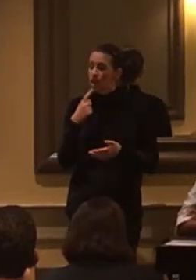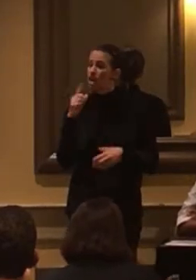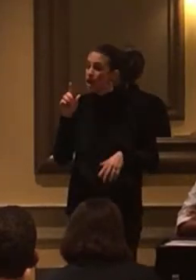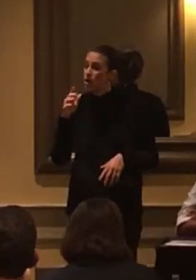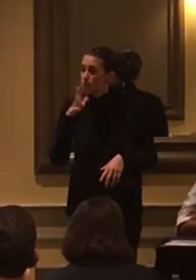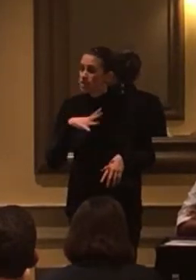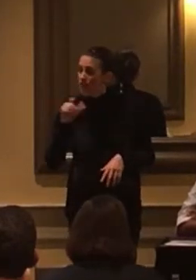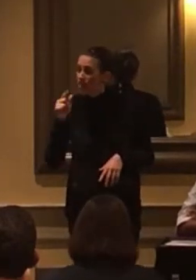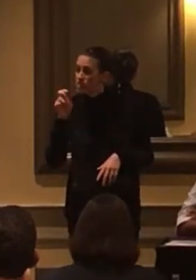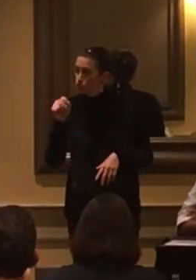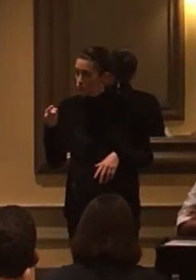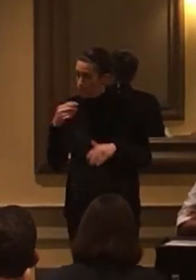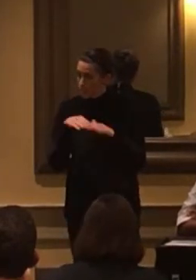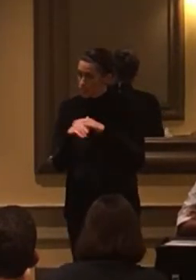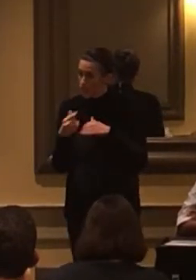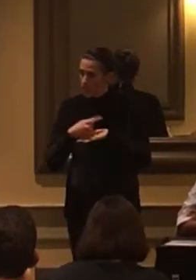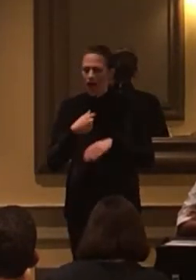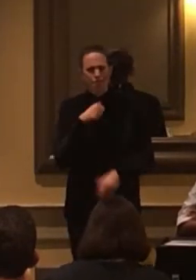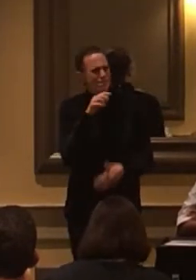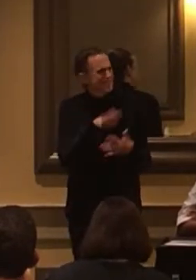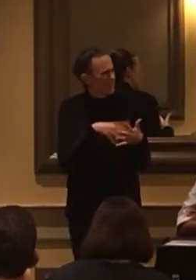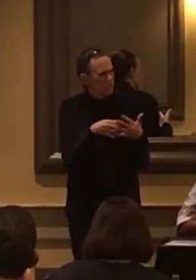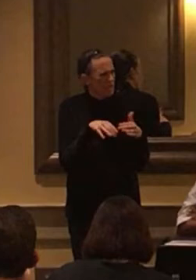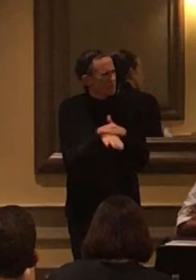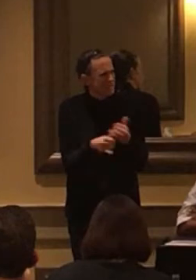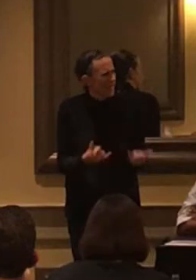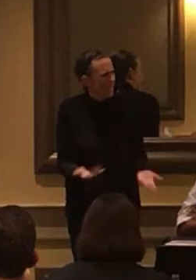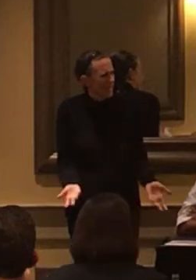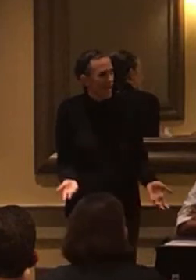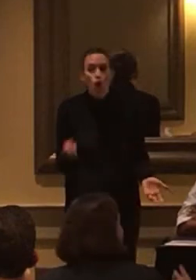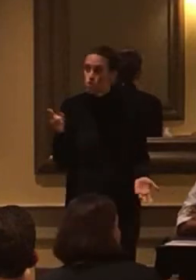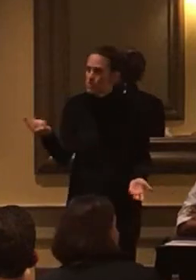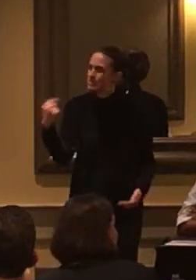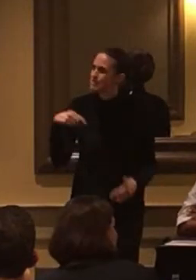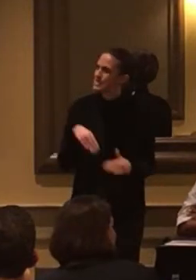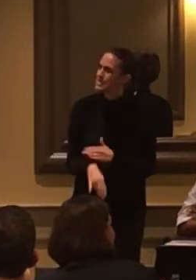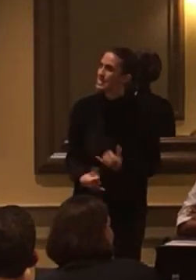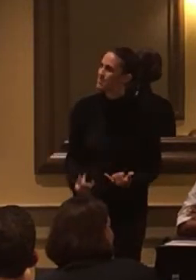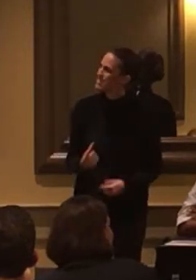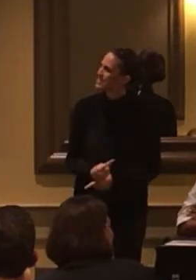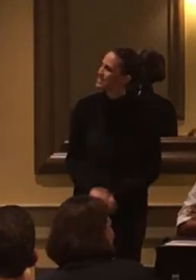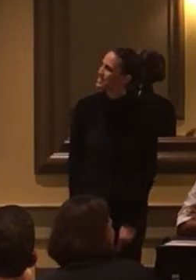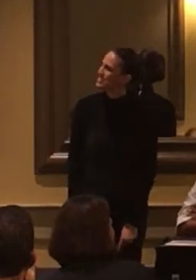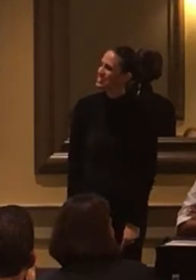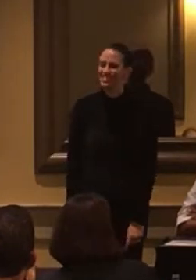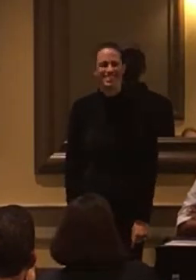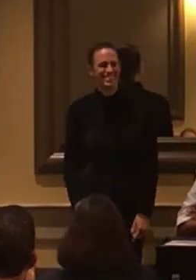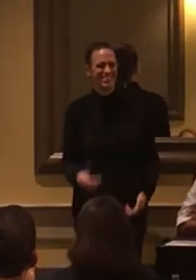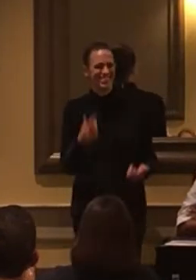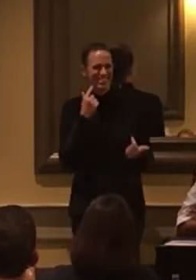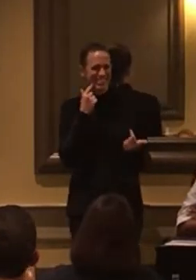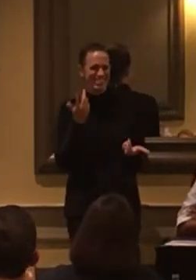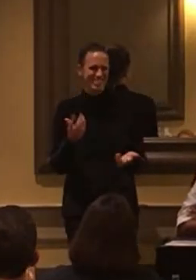She's like, "I'm not excited to come in today, you know" I'll be like "You coming in today, right?"